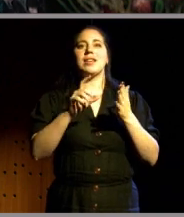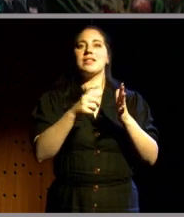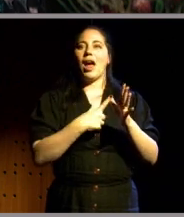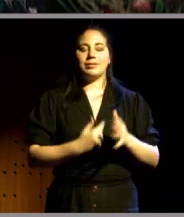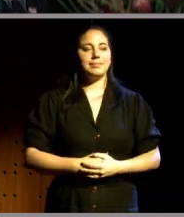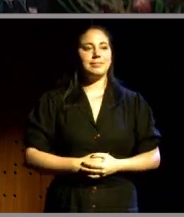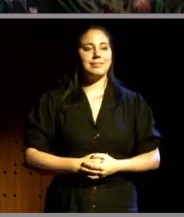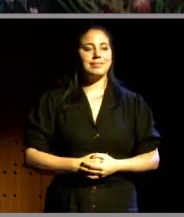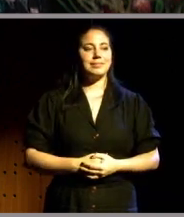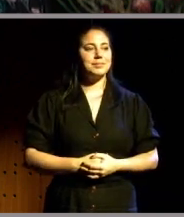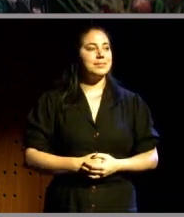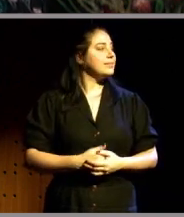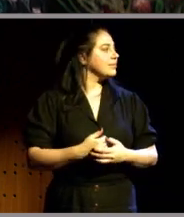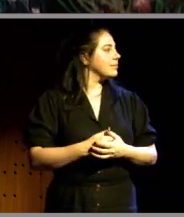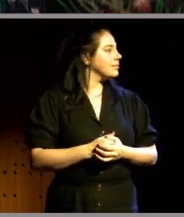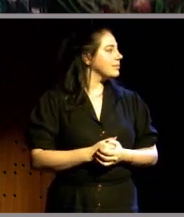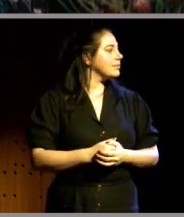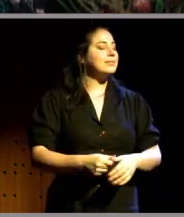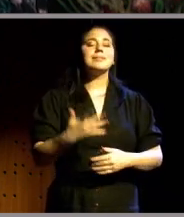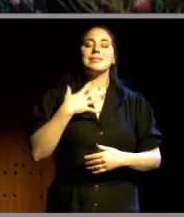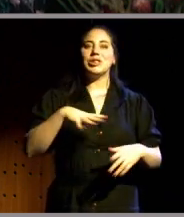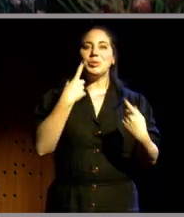It is my great honour to announce the Red Ochre